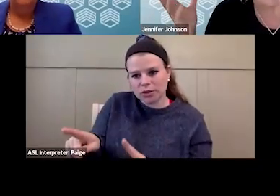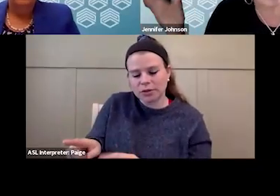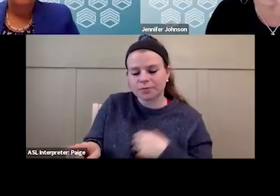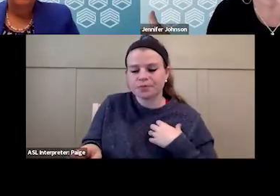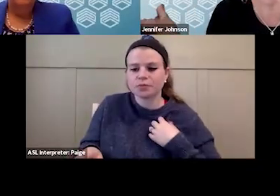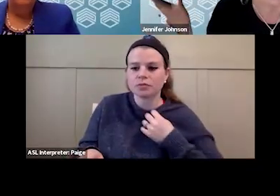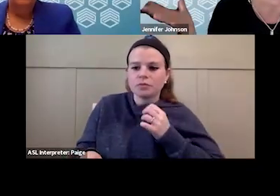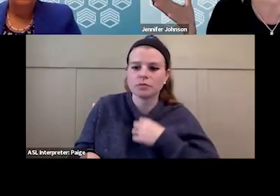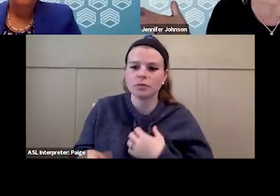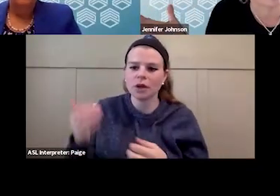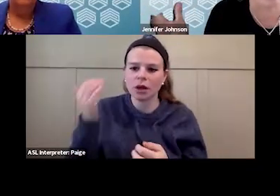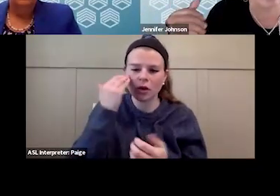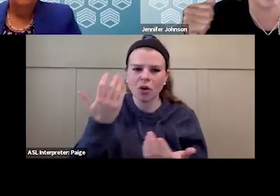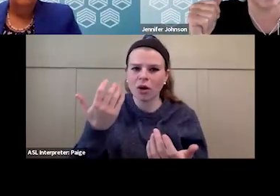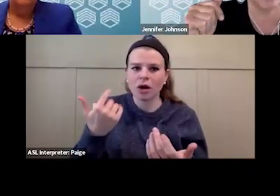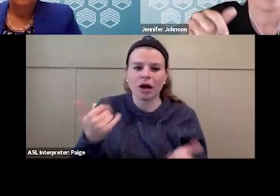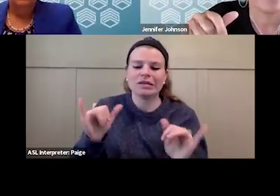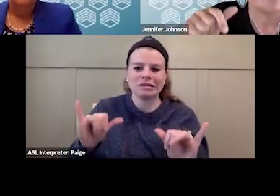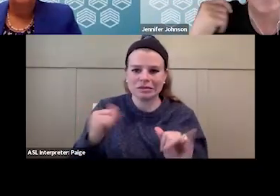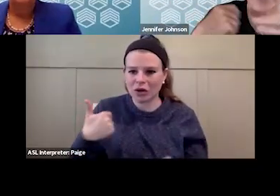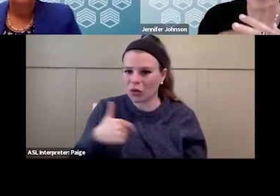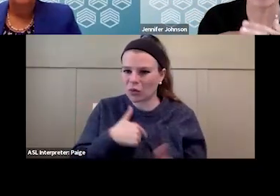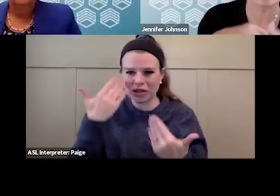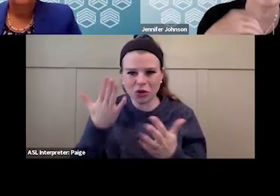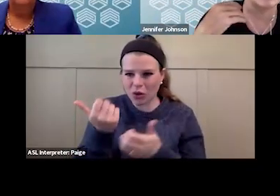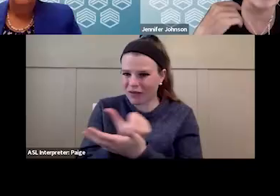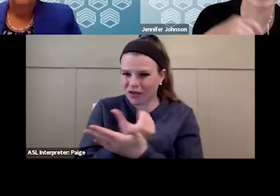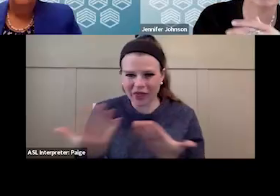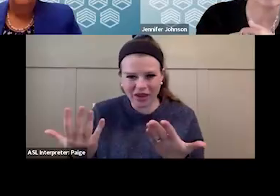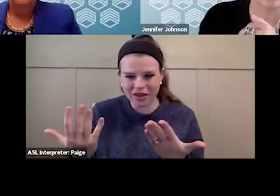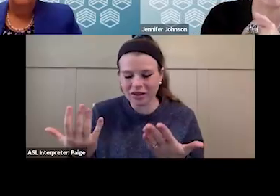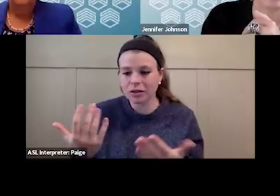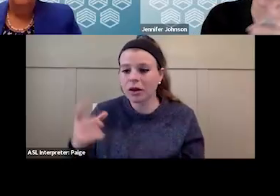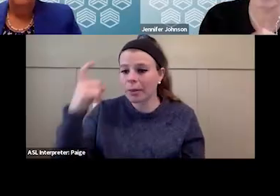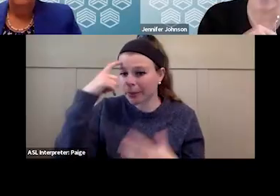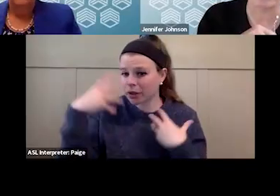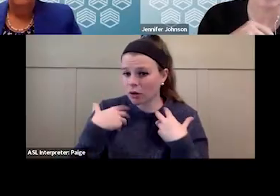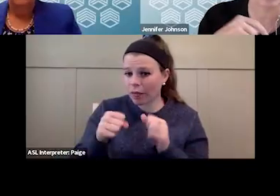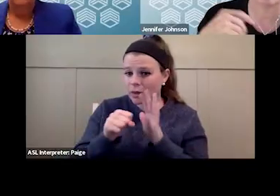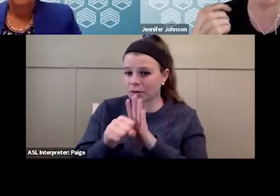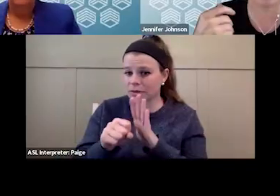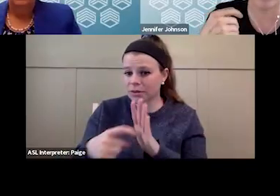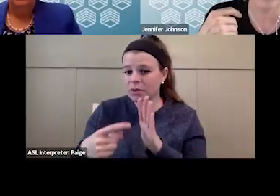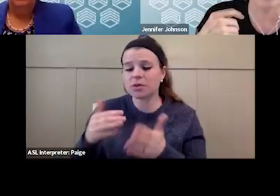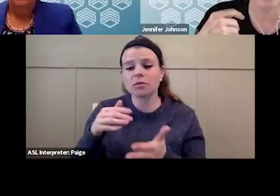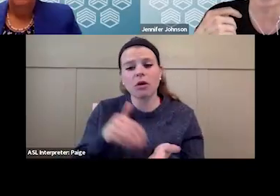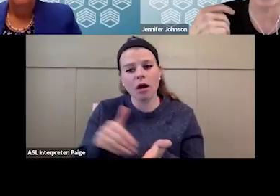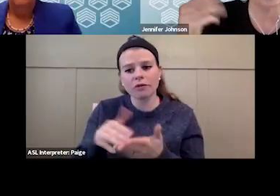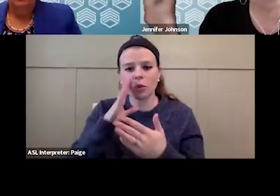know that, God, we don't know everything. The other thing is that mental health symptoms often overlap. We talk about co-occurring disorders.